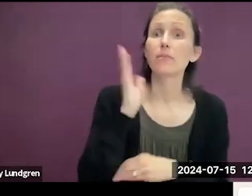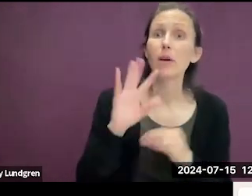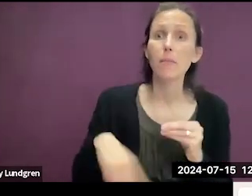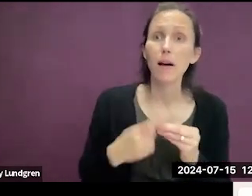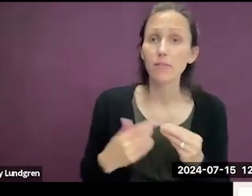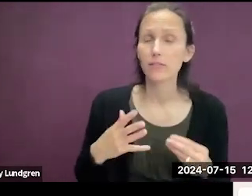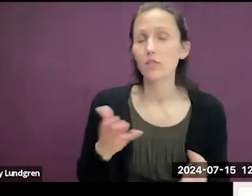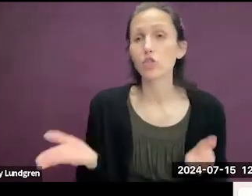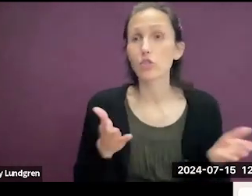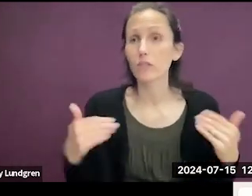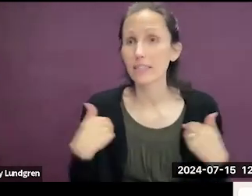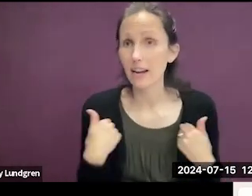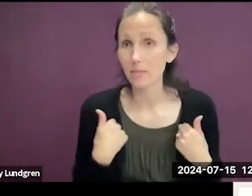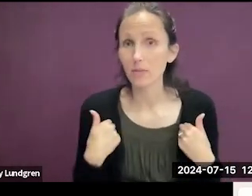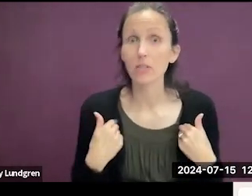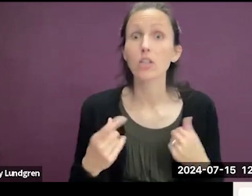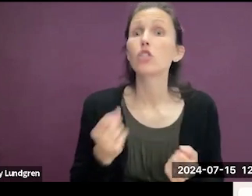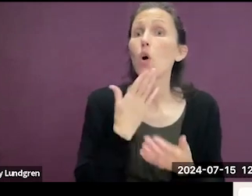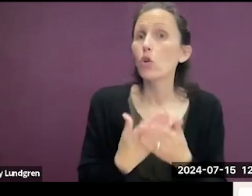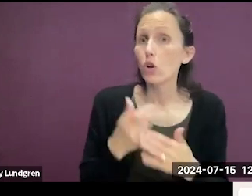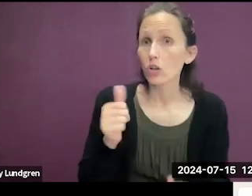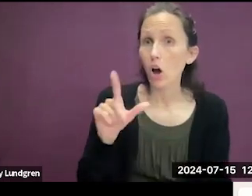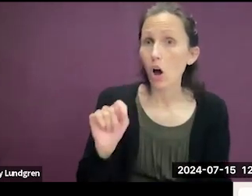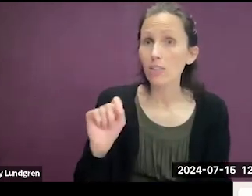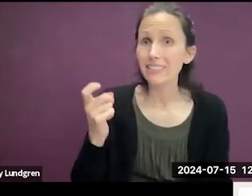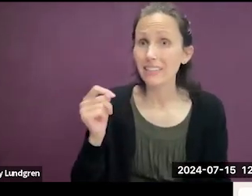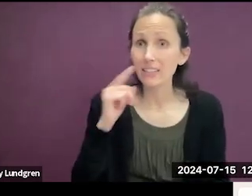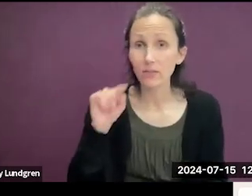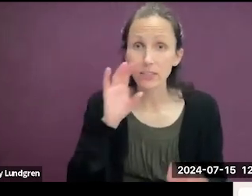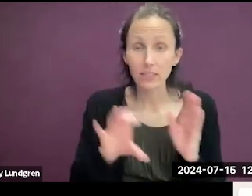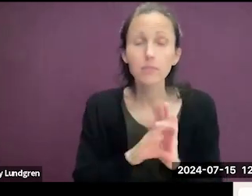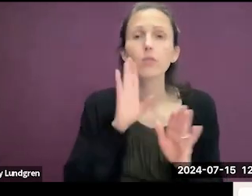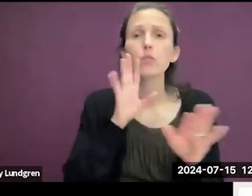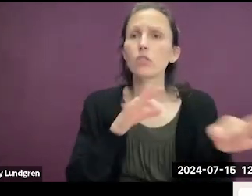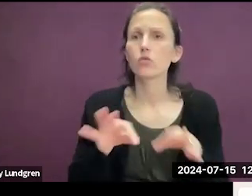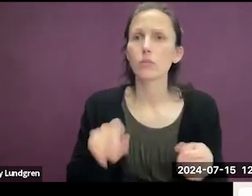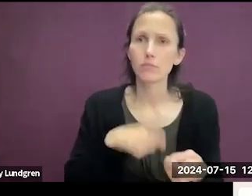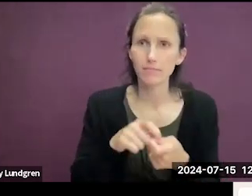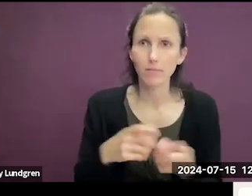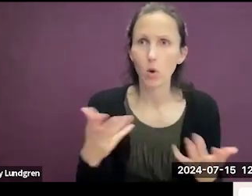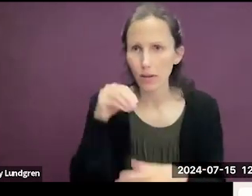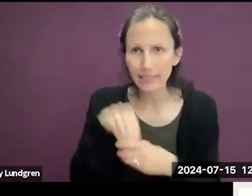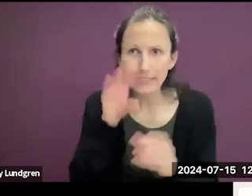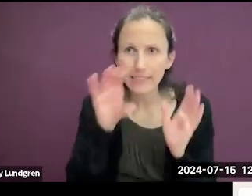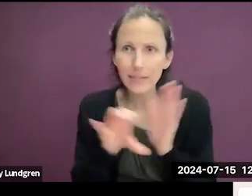So a good piece of alt-text for this image would describe specifically what is in the image: